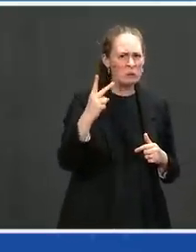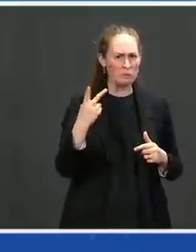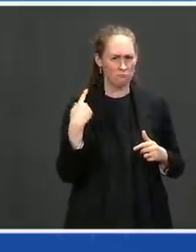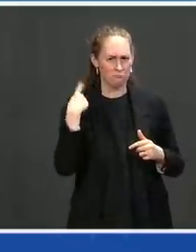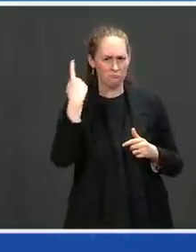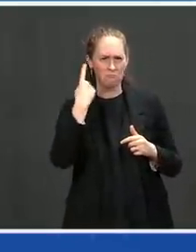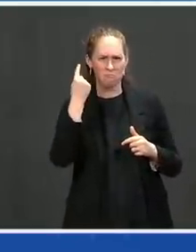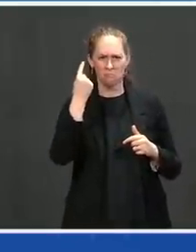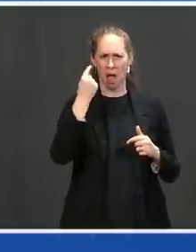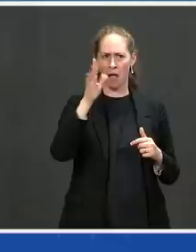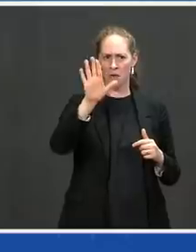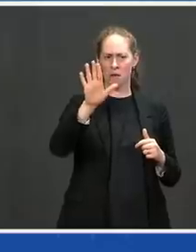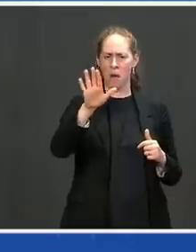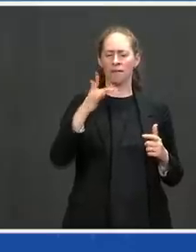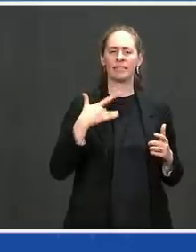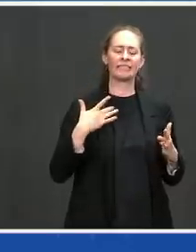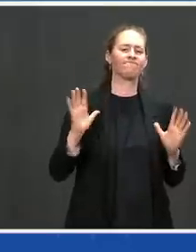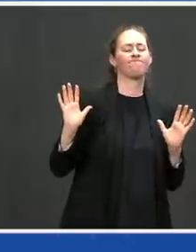The President: Let me say that, number one,